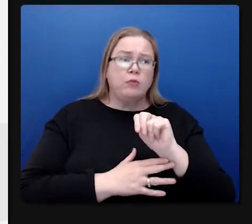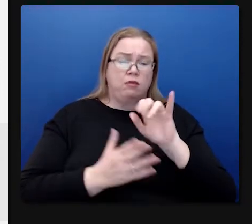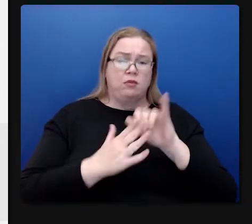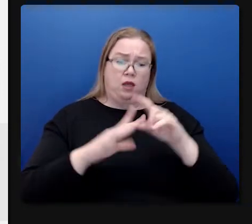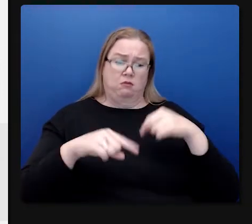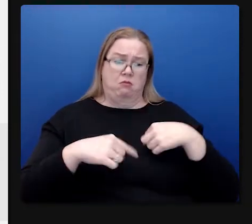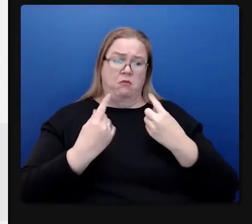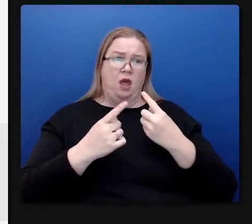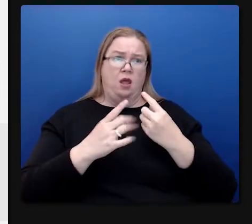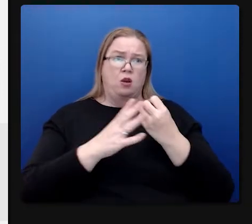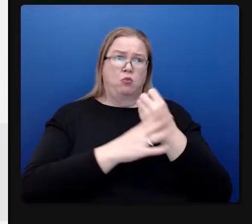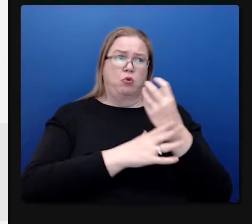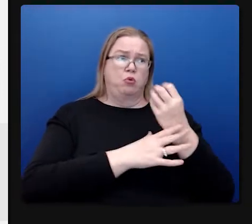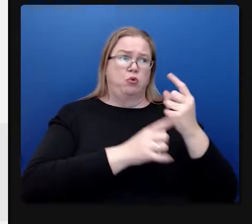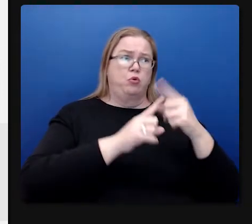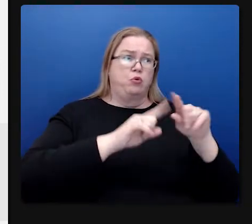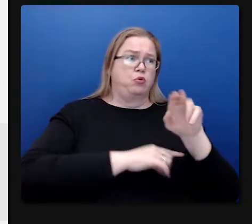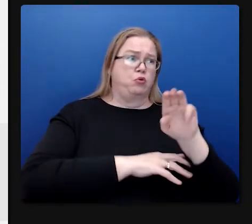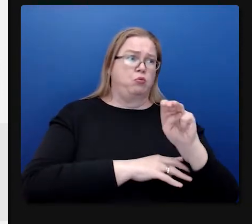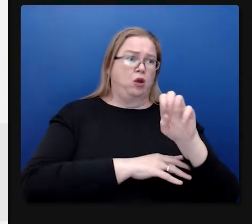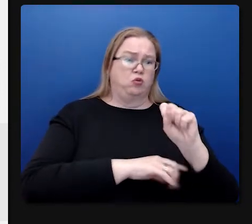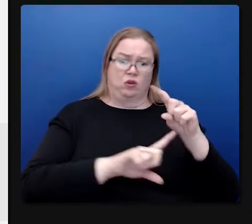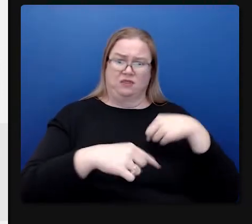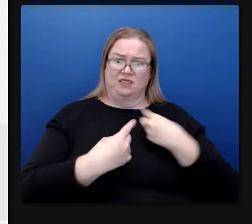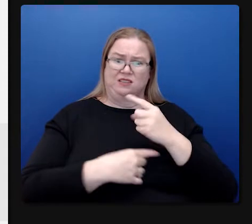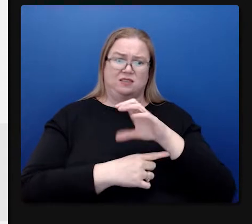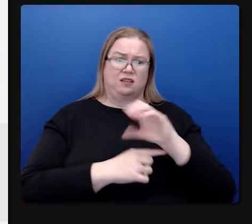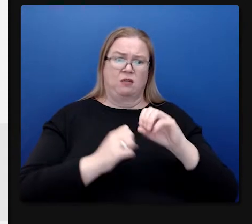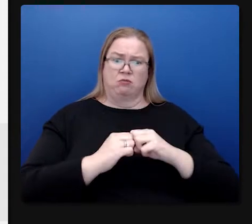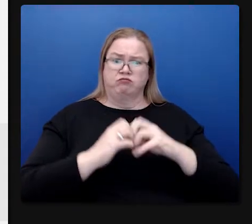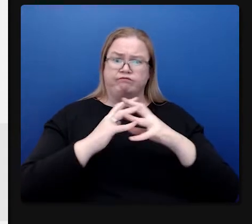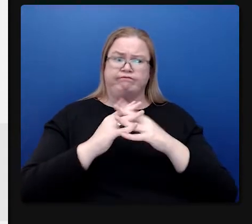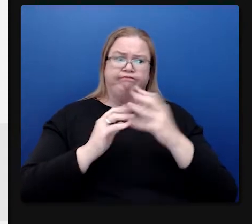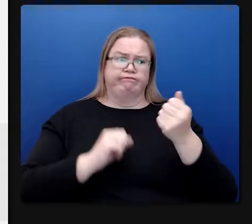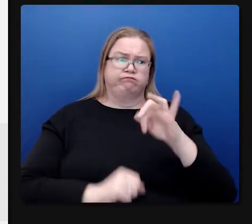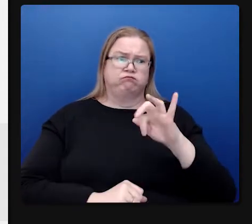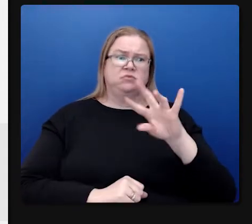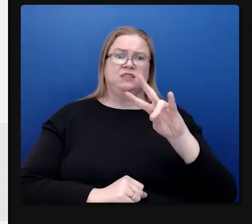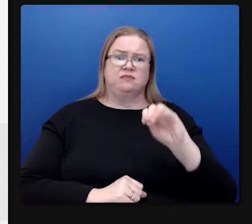that has been emitted by Microsoft since company inception in the 1970s.